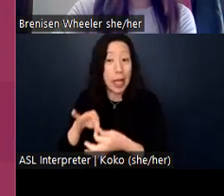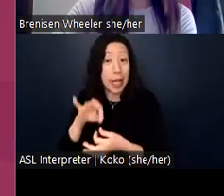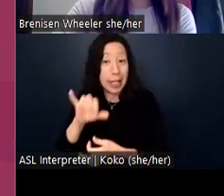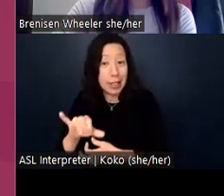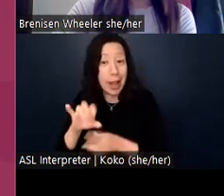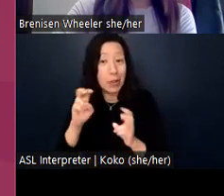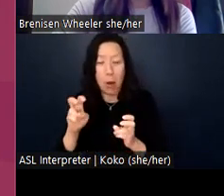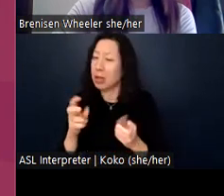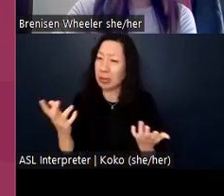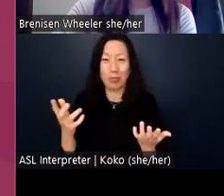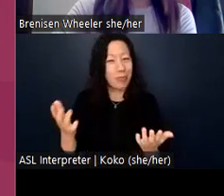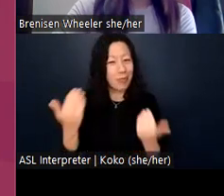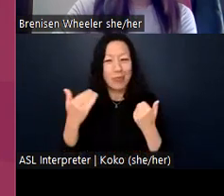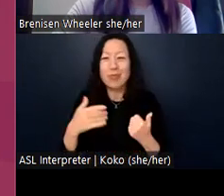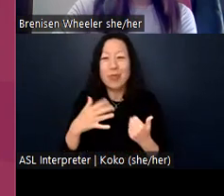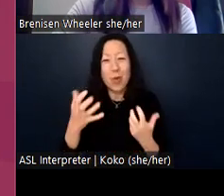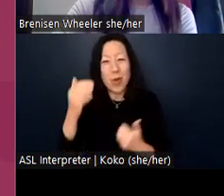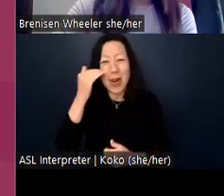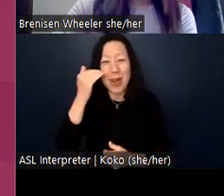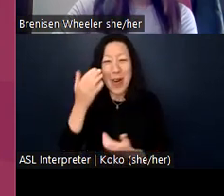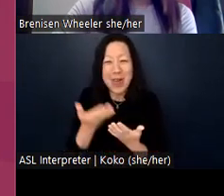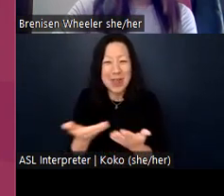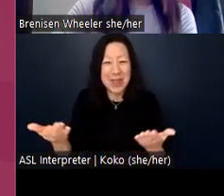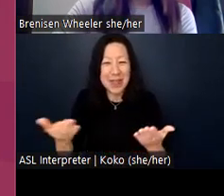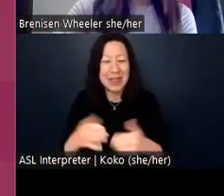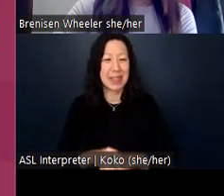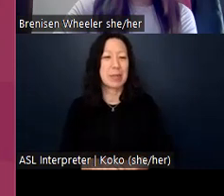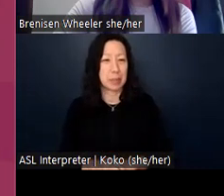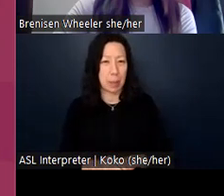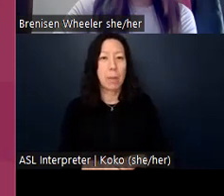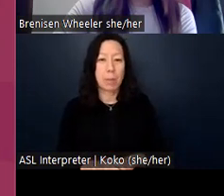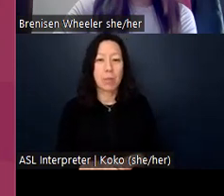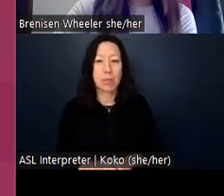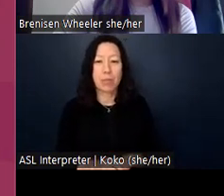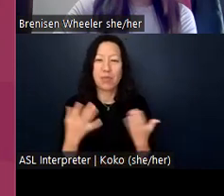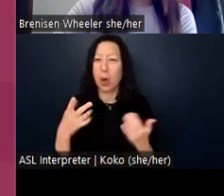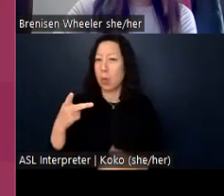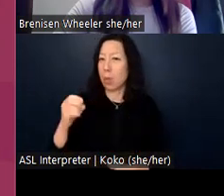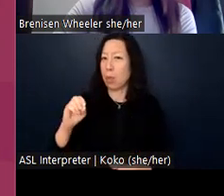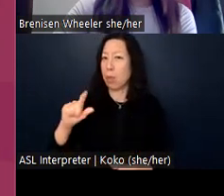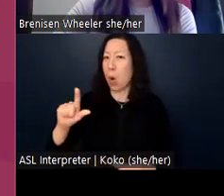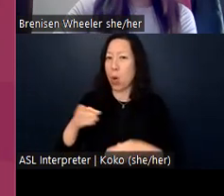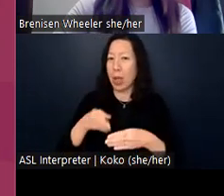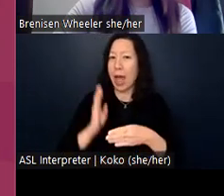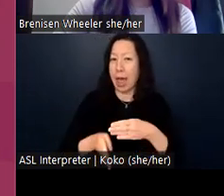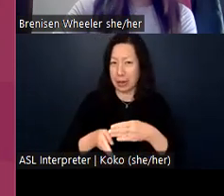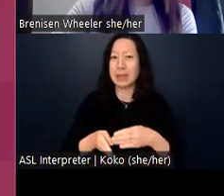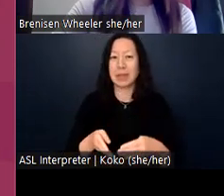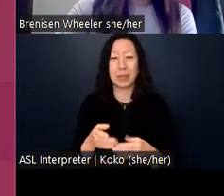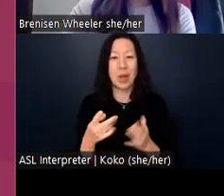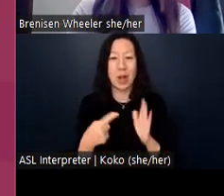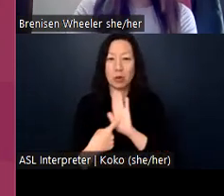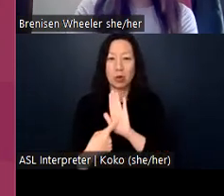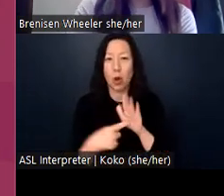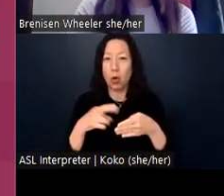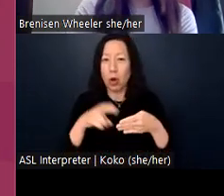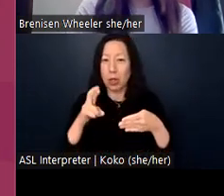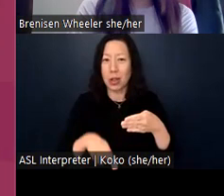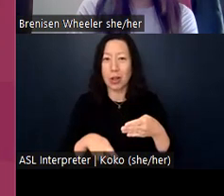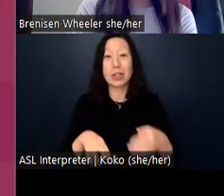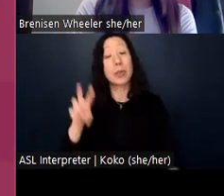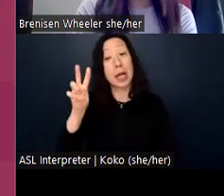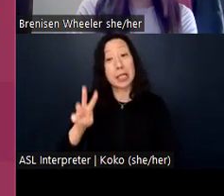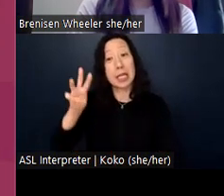12:21:59 So go ahead and add the poll here and the results. So 66% of people who responded